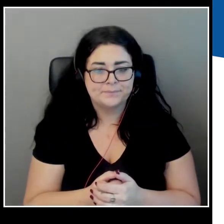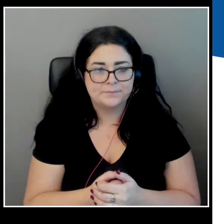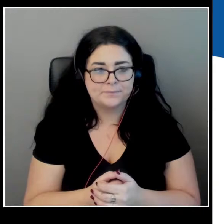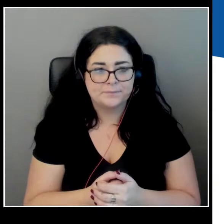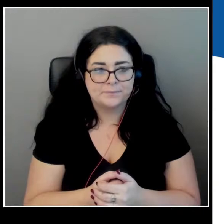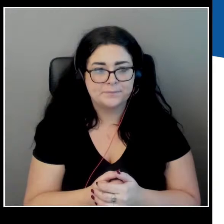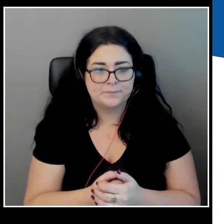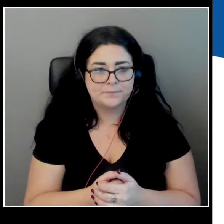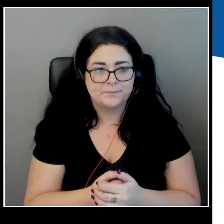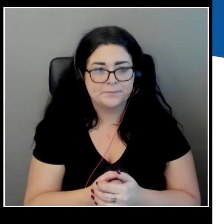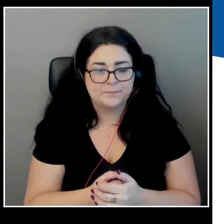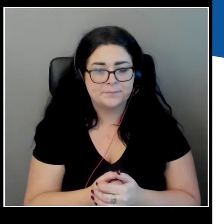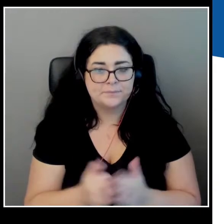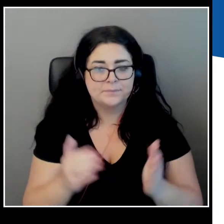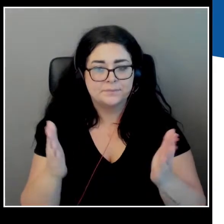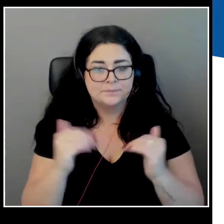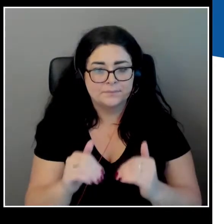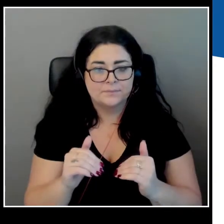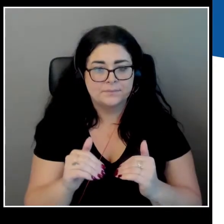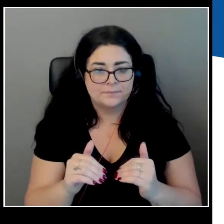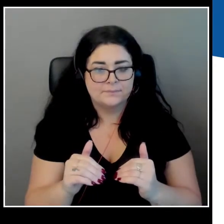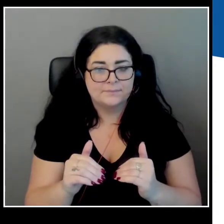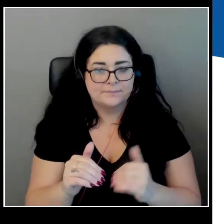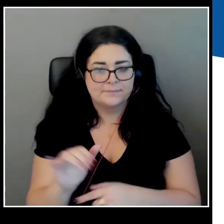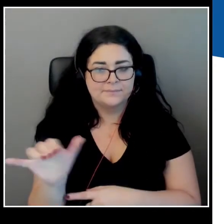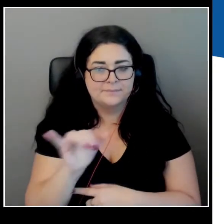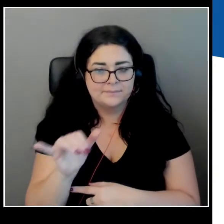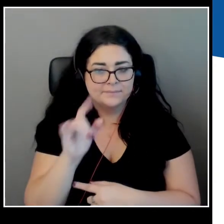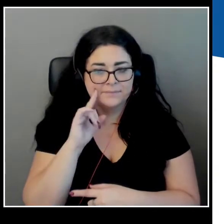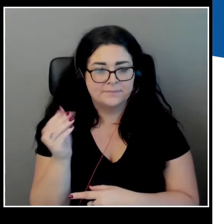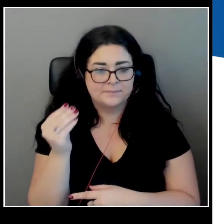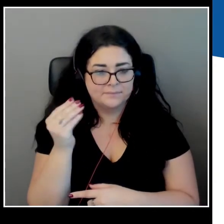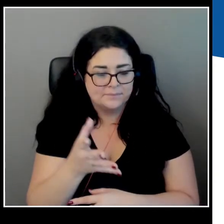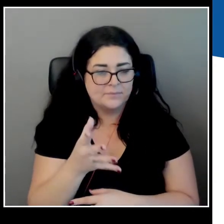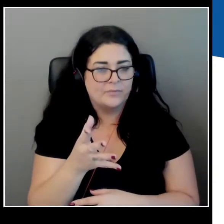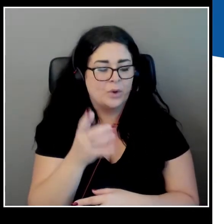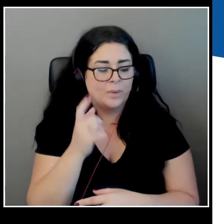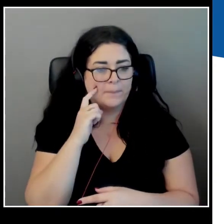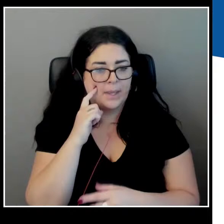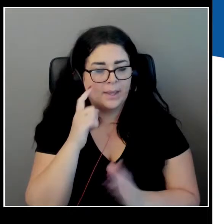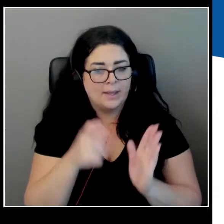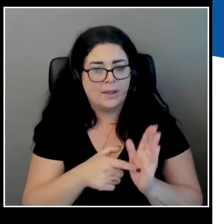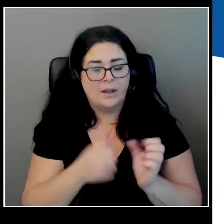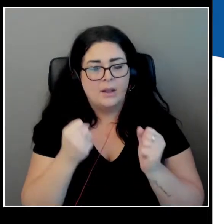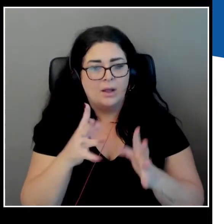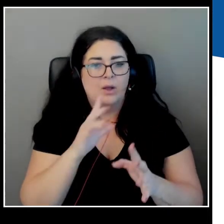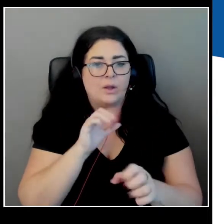I would also like to acknowledge the tremendous efforts that are continuing as employees, families,